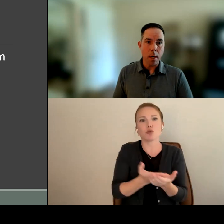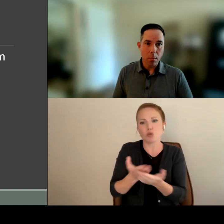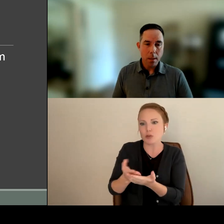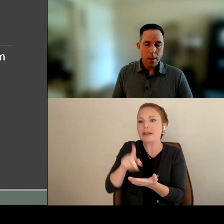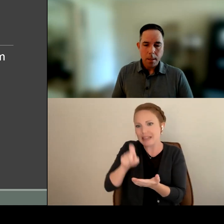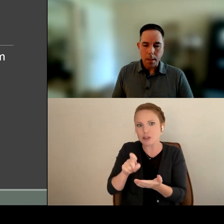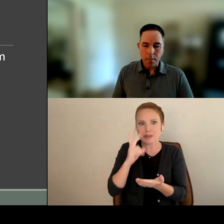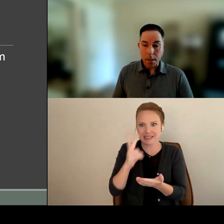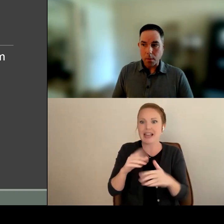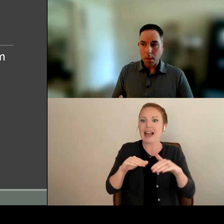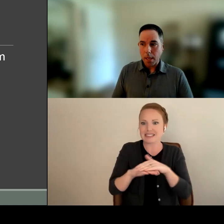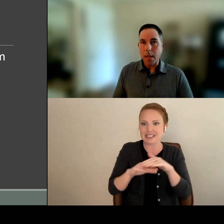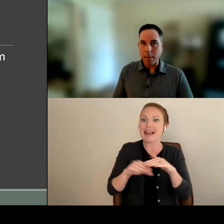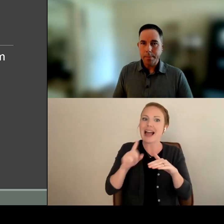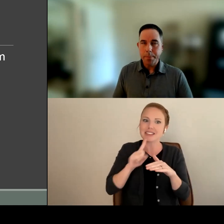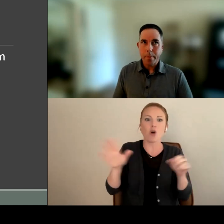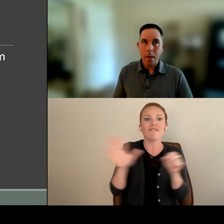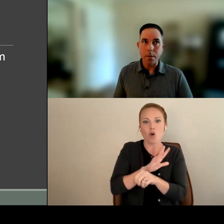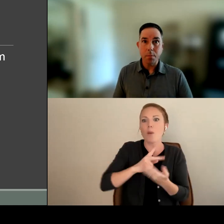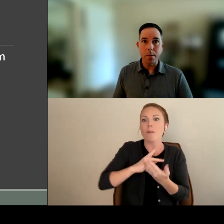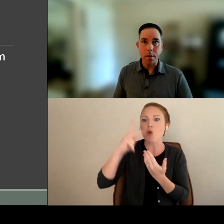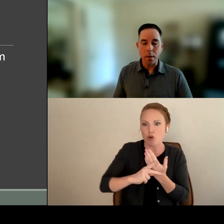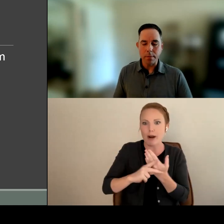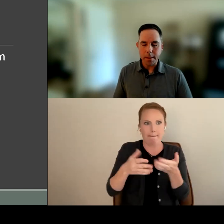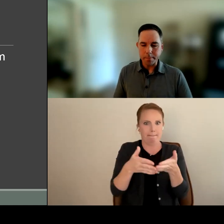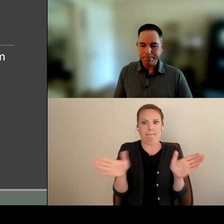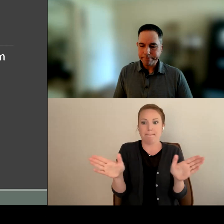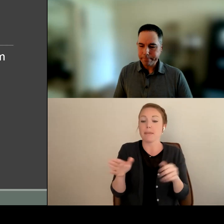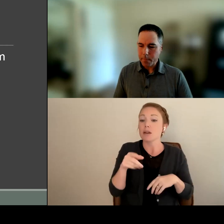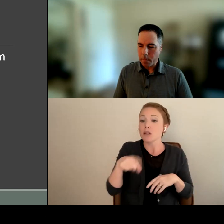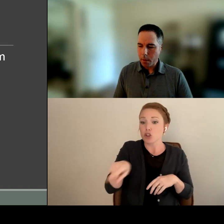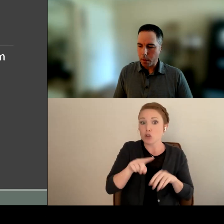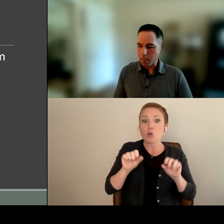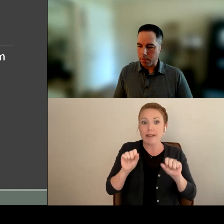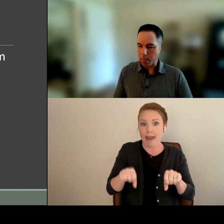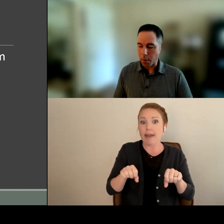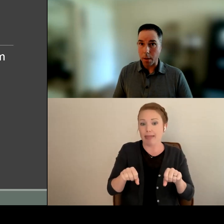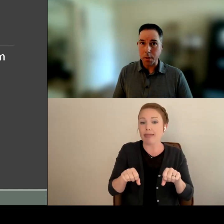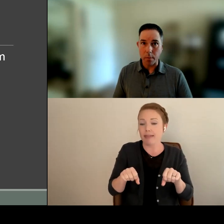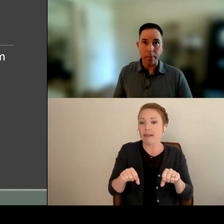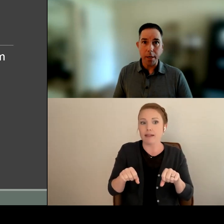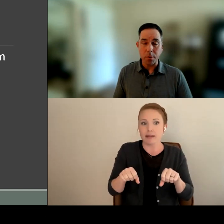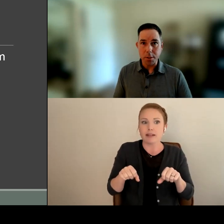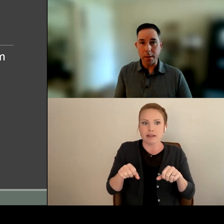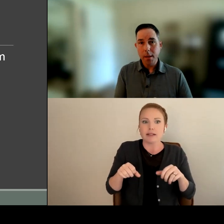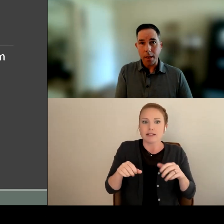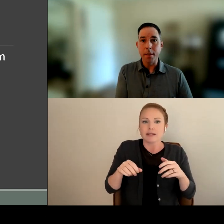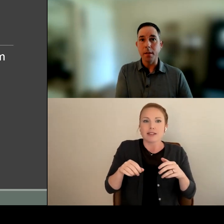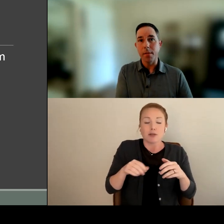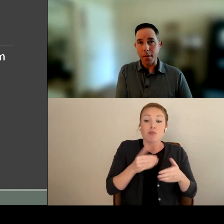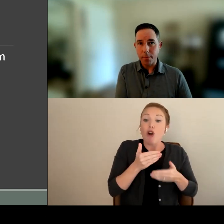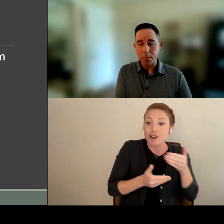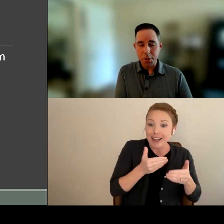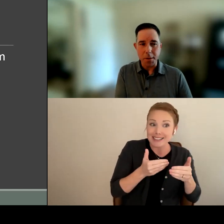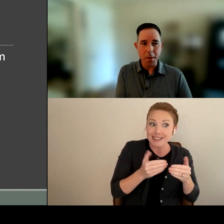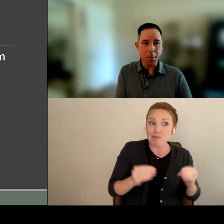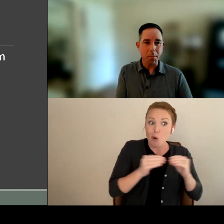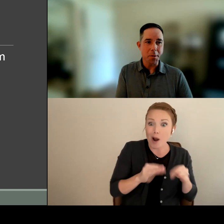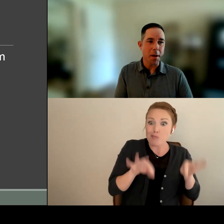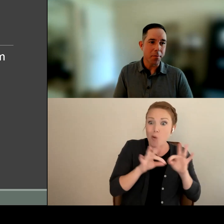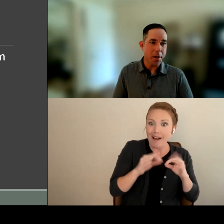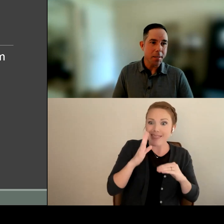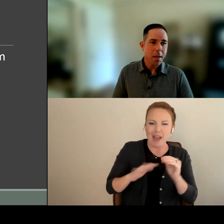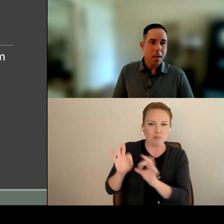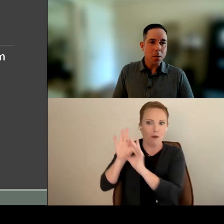Then you can in the spirit of progress over perfection, which I did lift that from Sheri's talk, she mentioned that phrase,